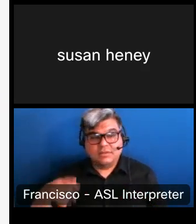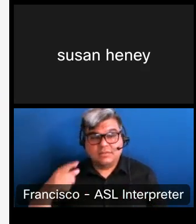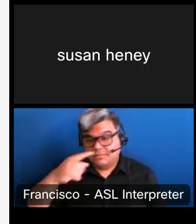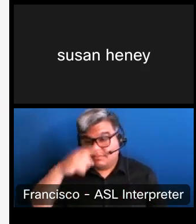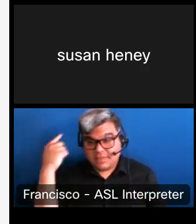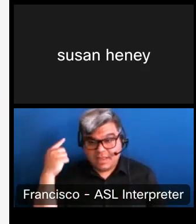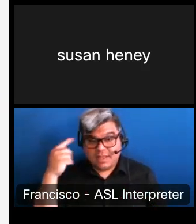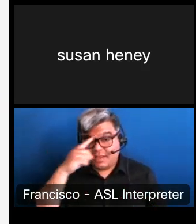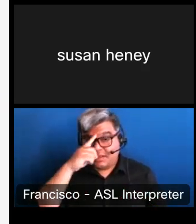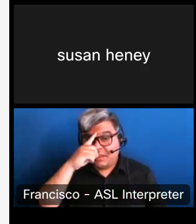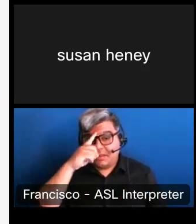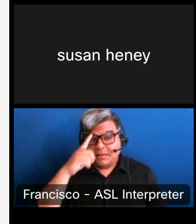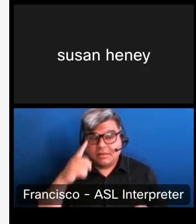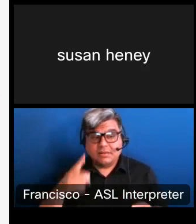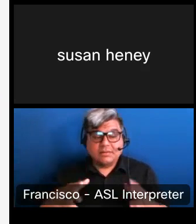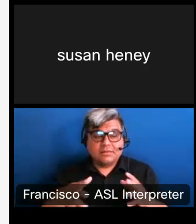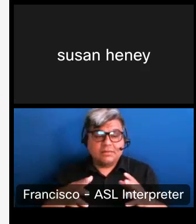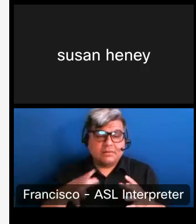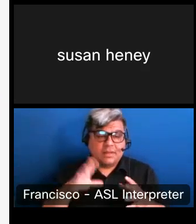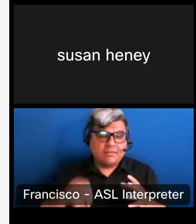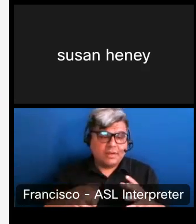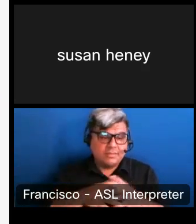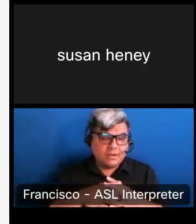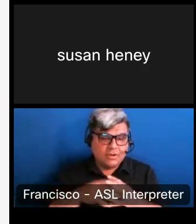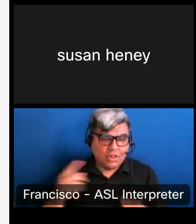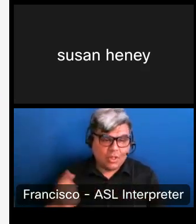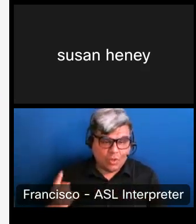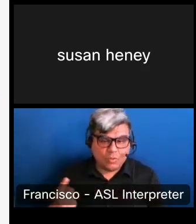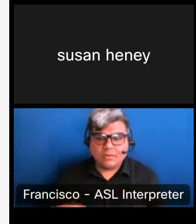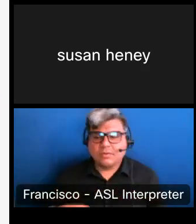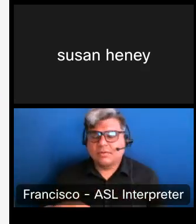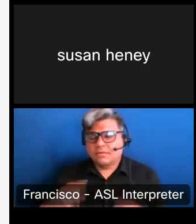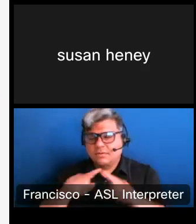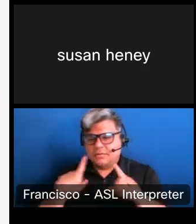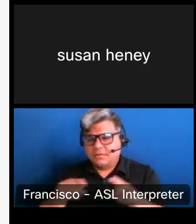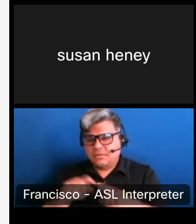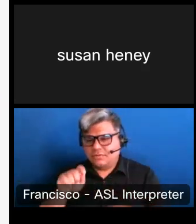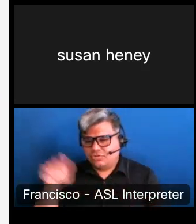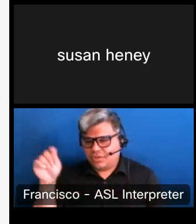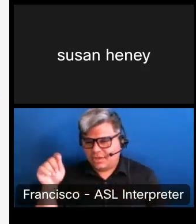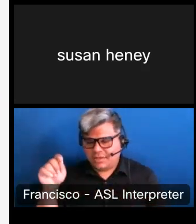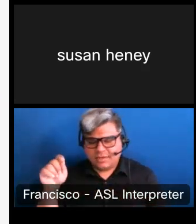population, and then check off the box for the Black or African American alone,